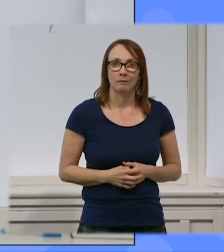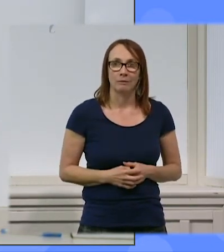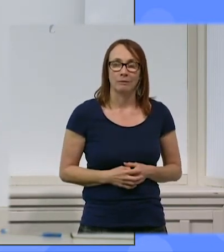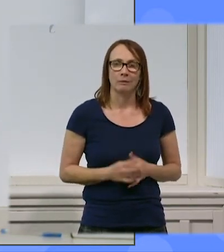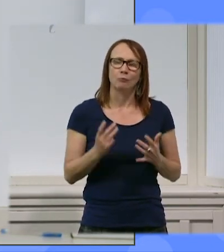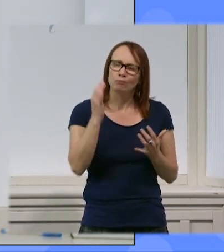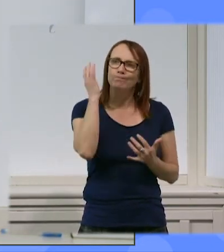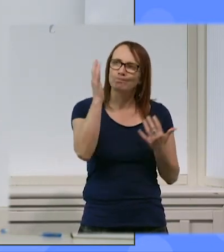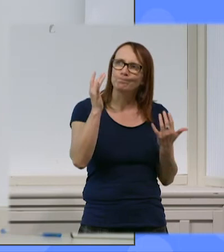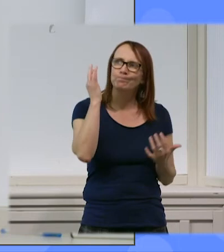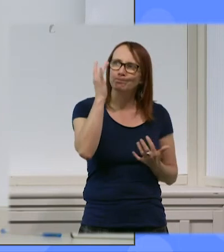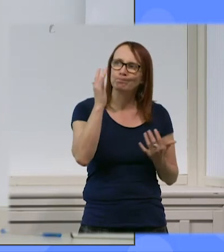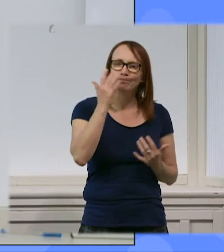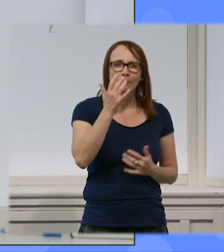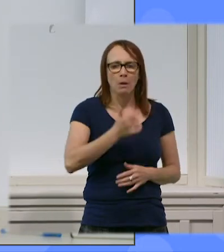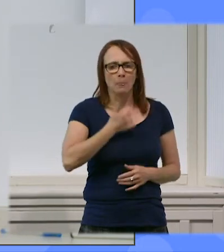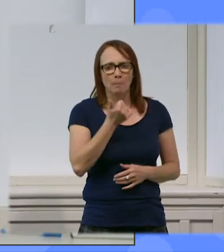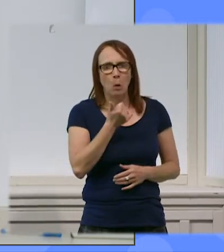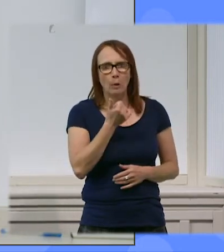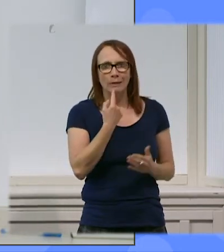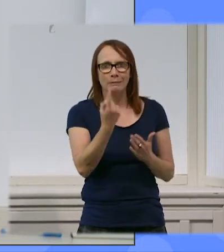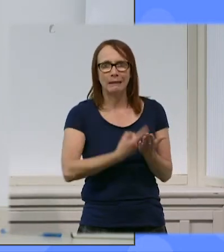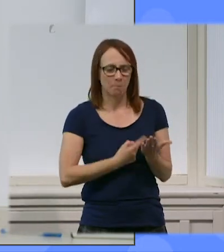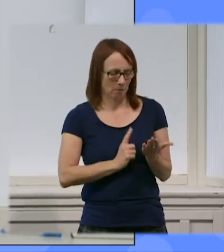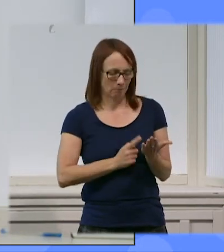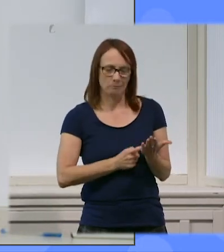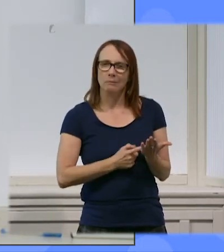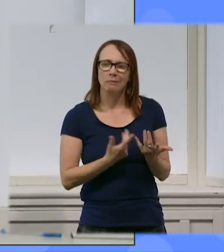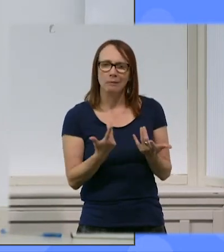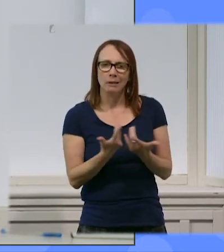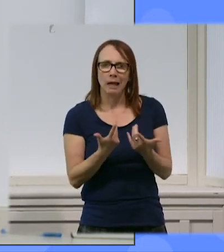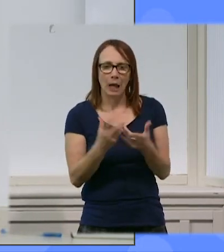in the morning how the statement connects with the constitutional options